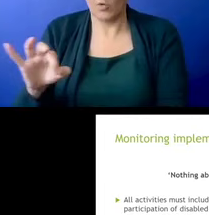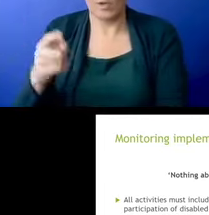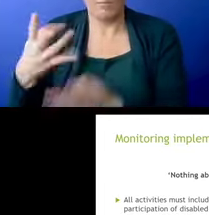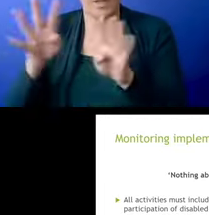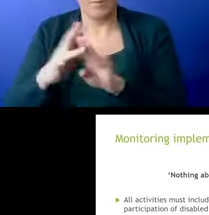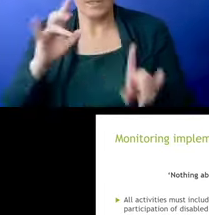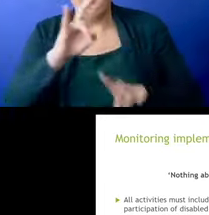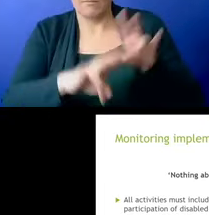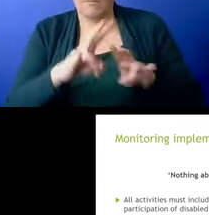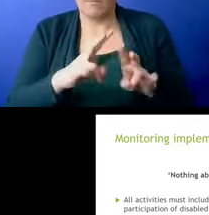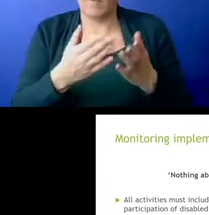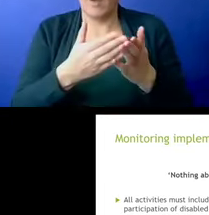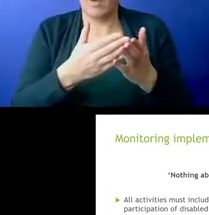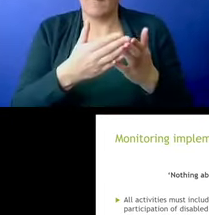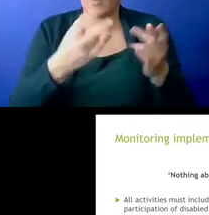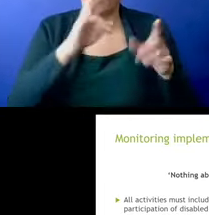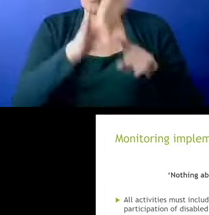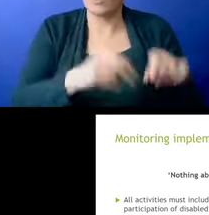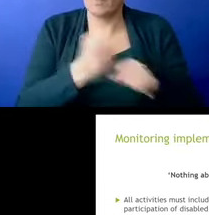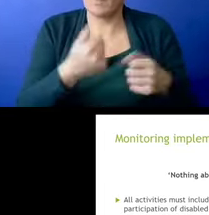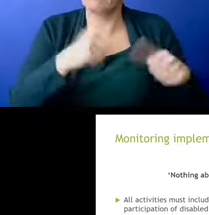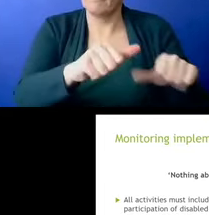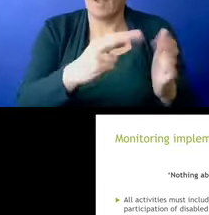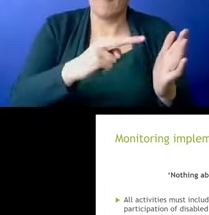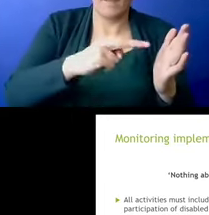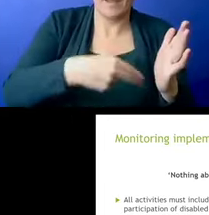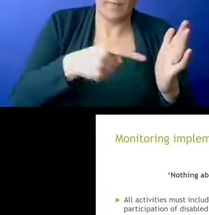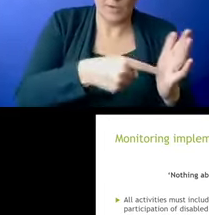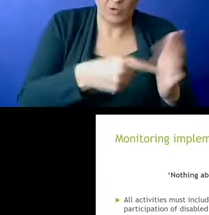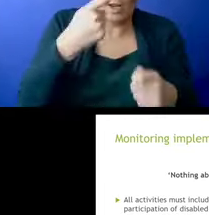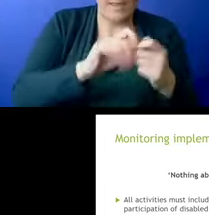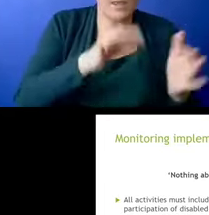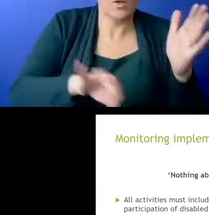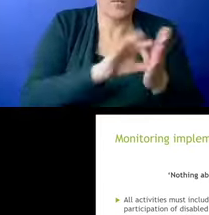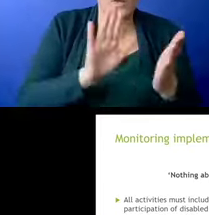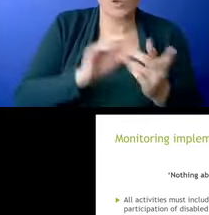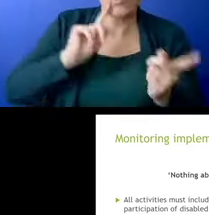on the implementation of Articles of the Convention, and the government must reply to this.